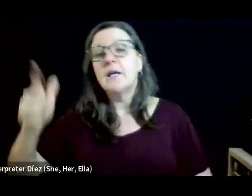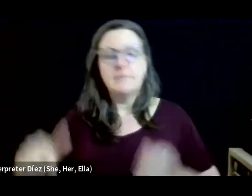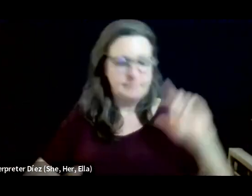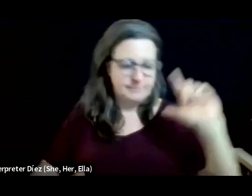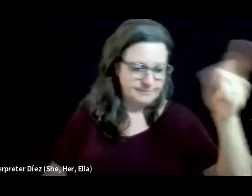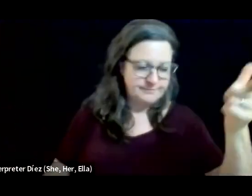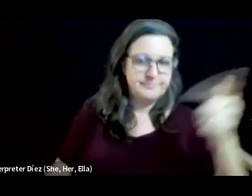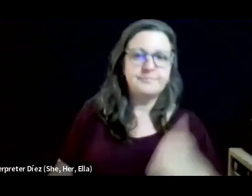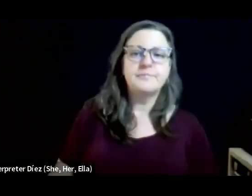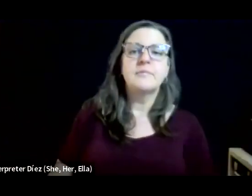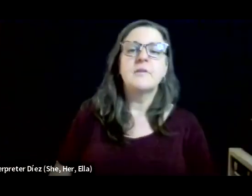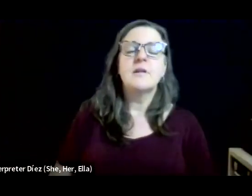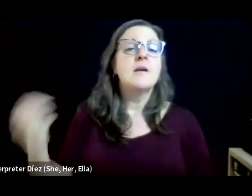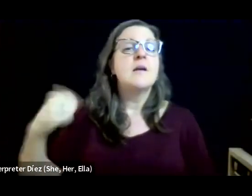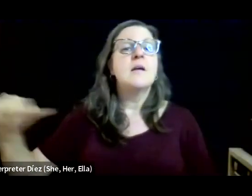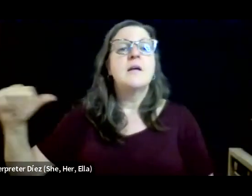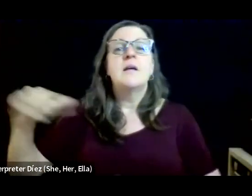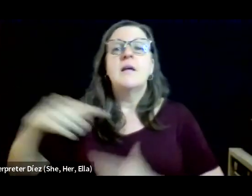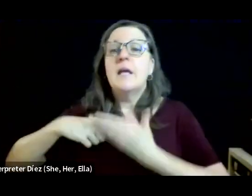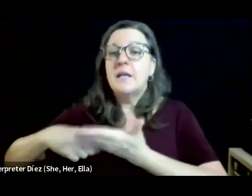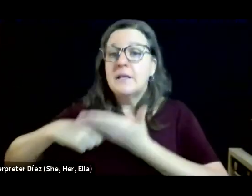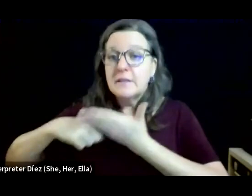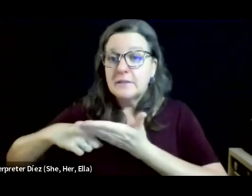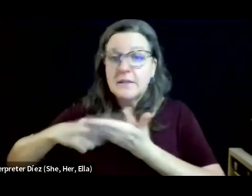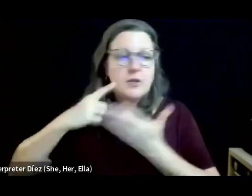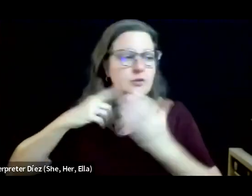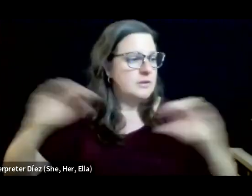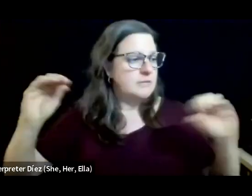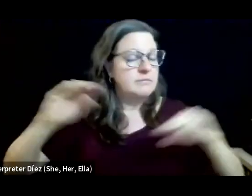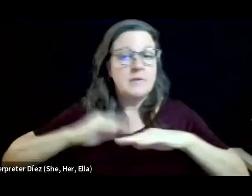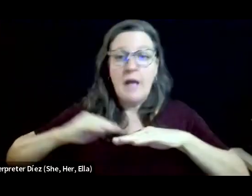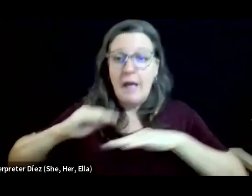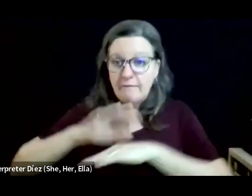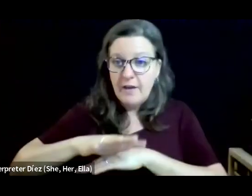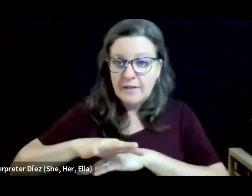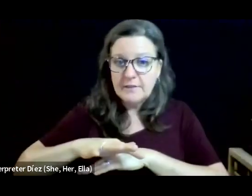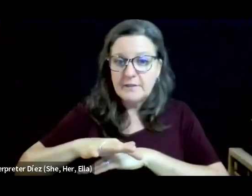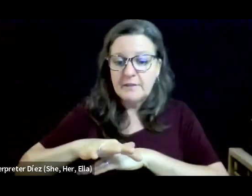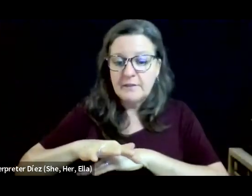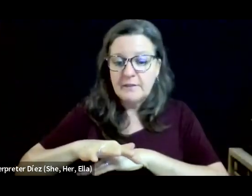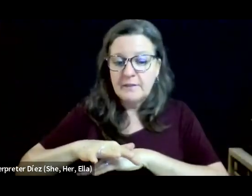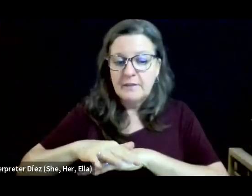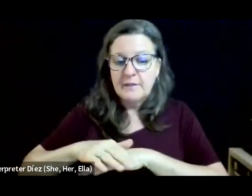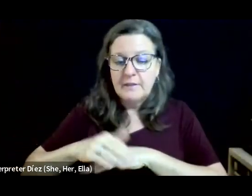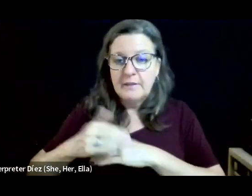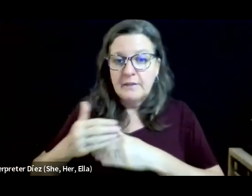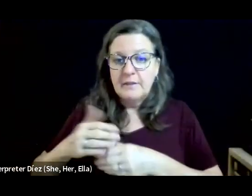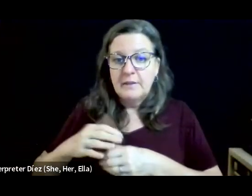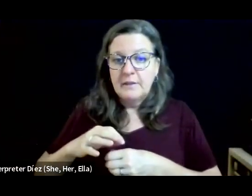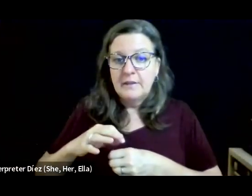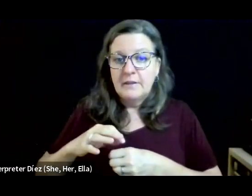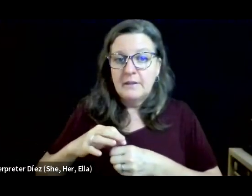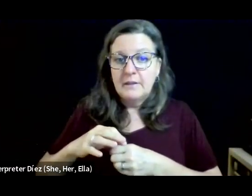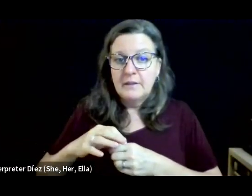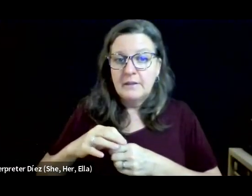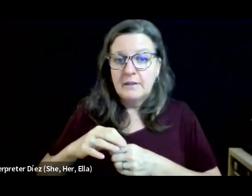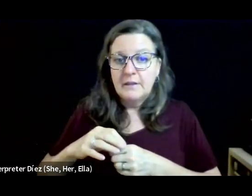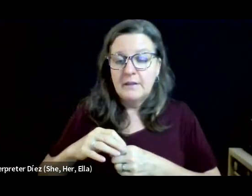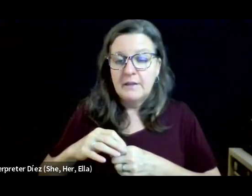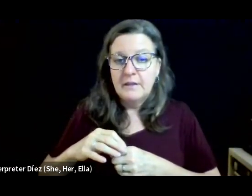Any discussion? Hearing none advice? [Approved.] All in favor?